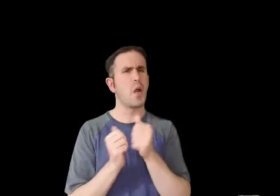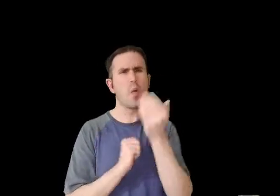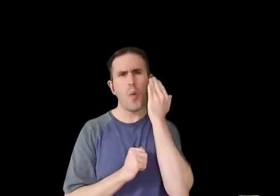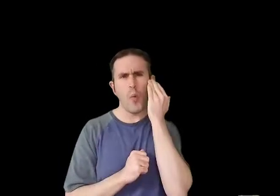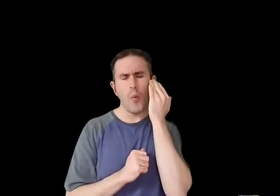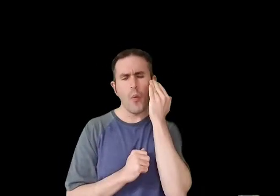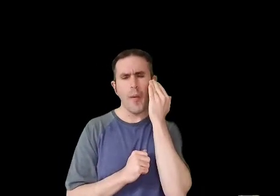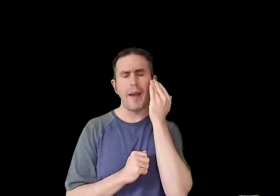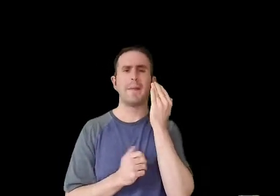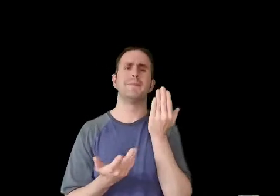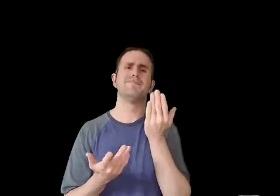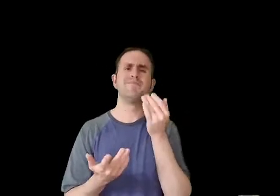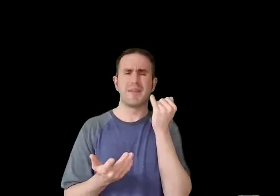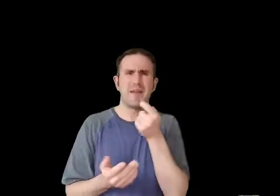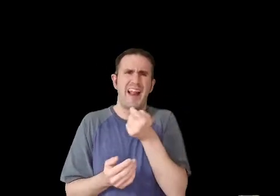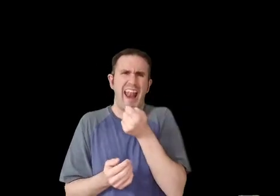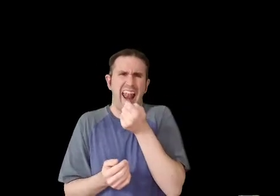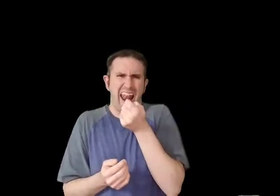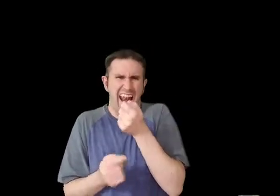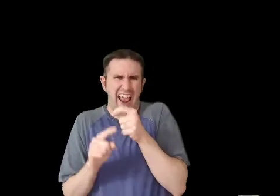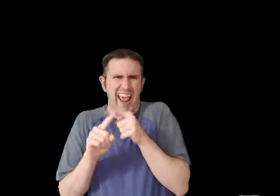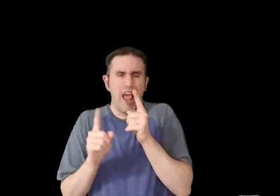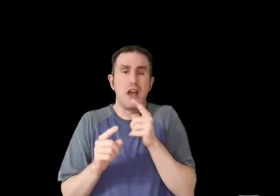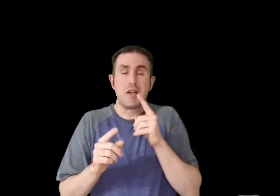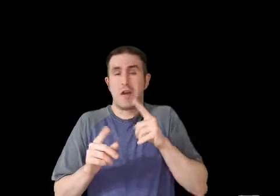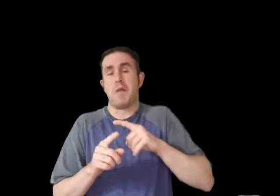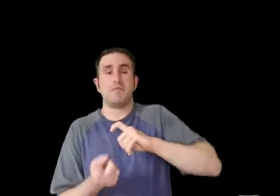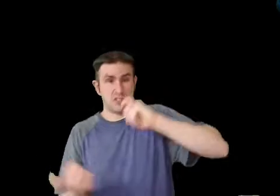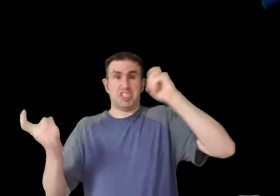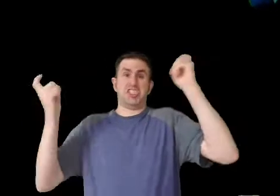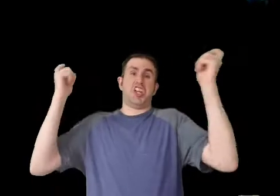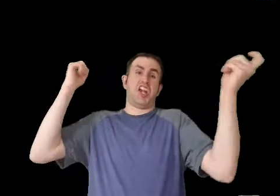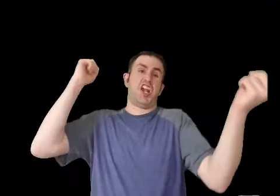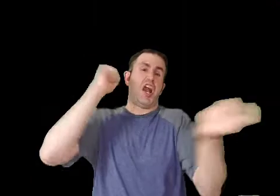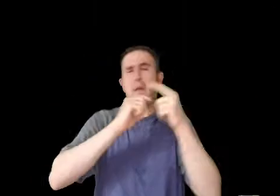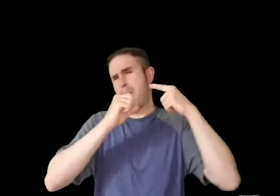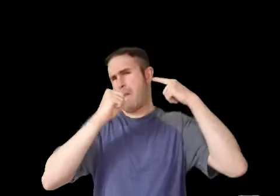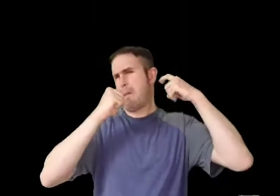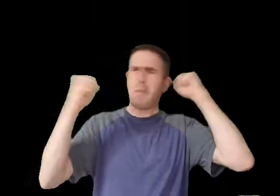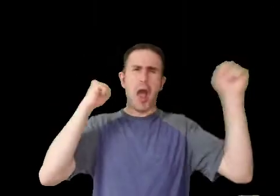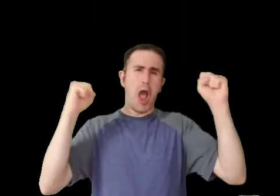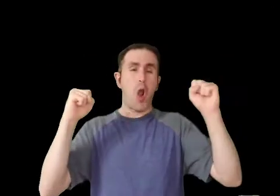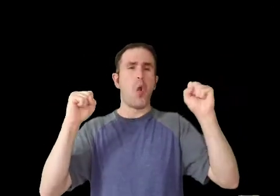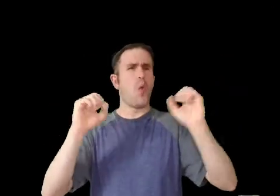a little bit different, but you don't want to you know, go way into bold, loud colors either,